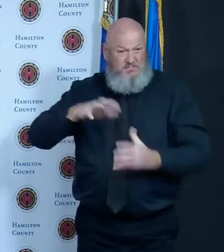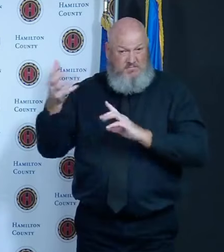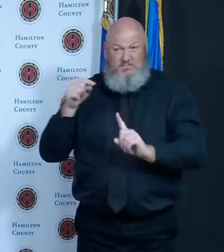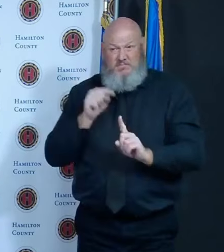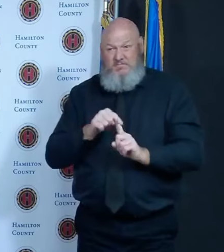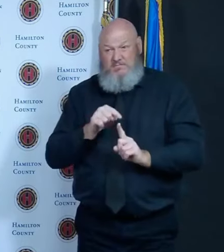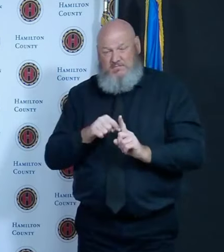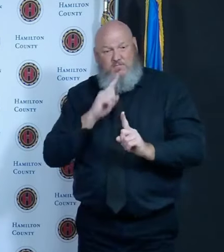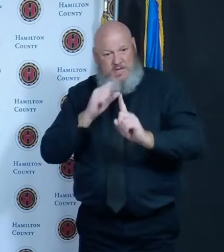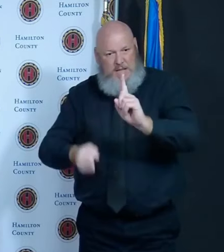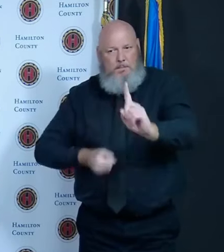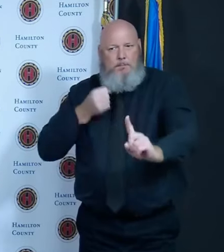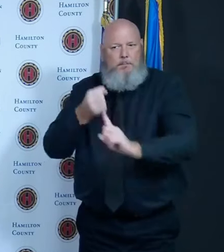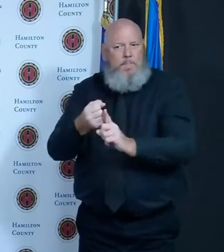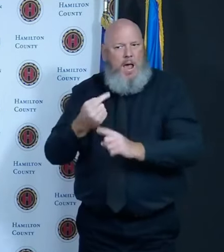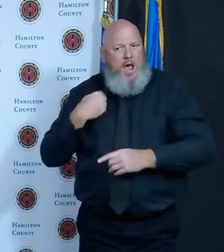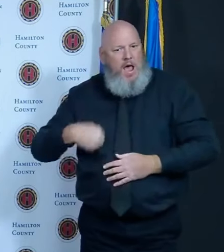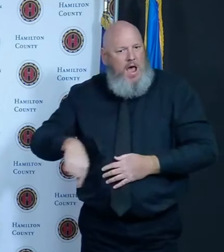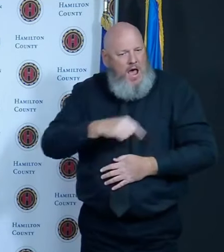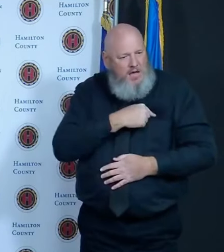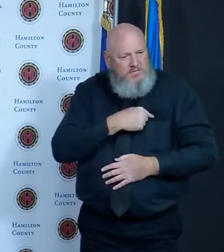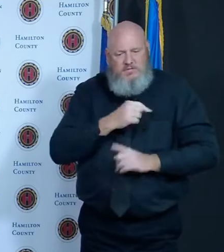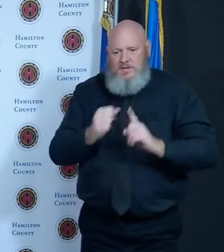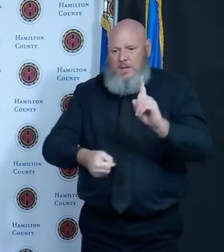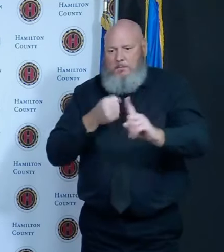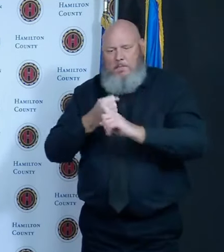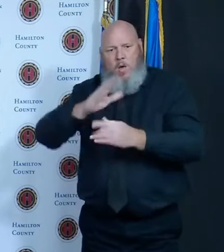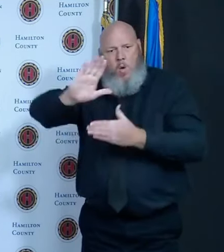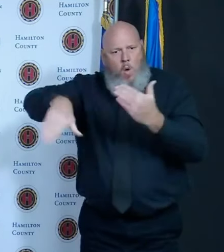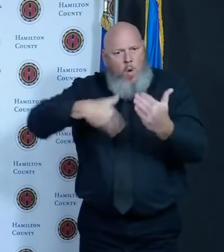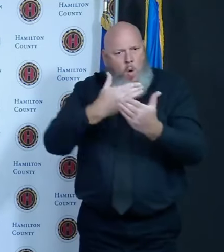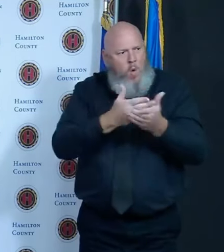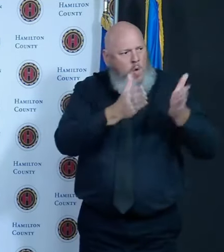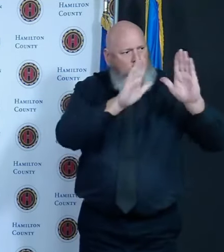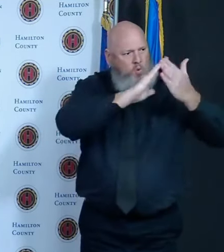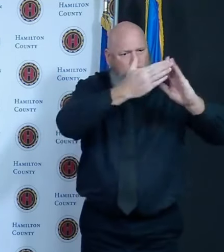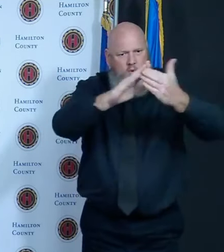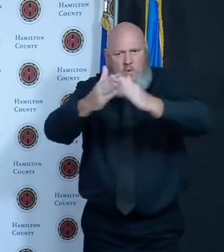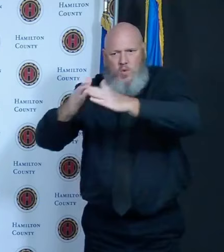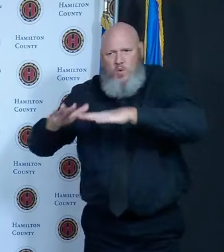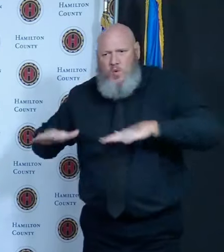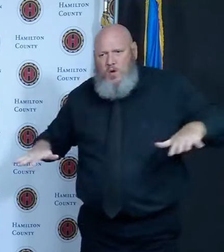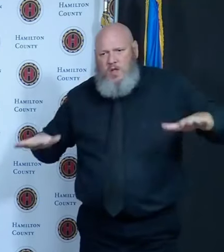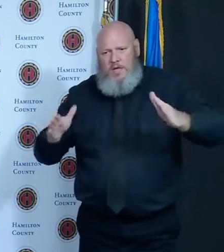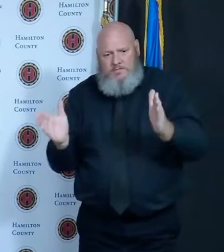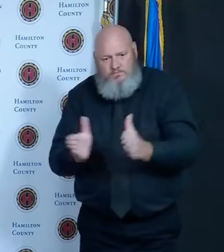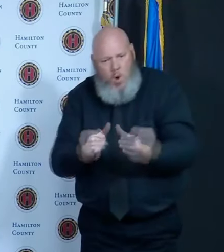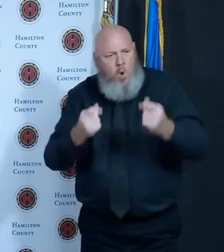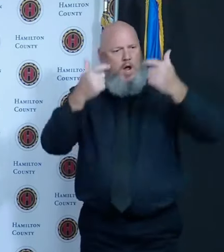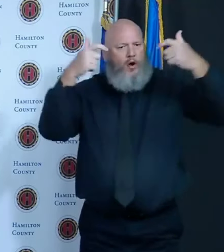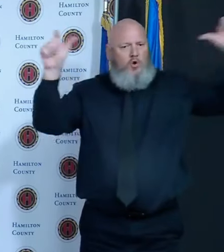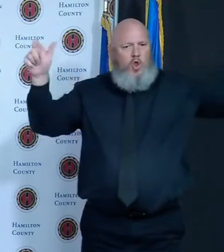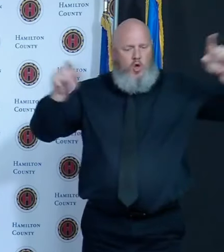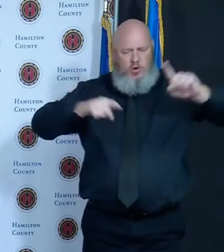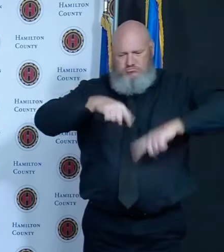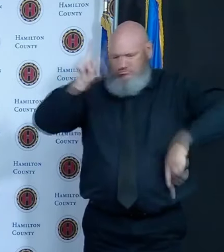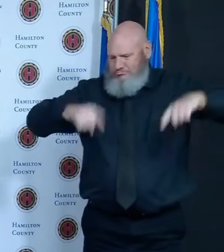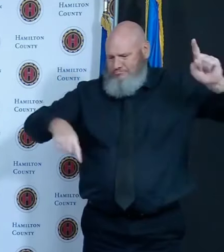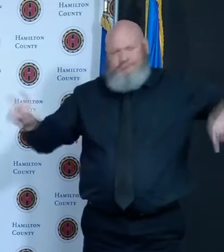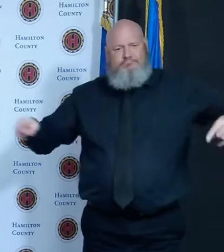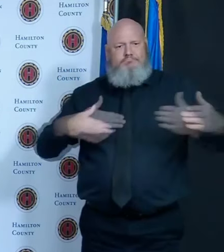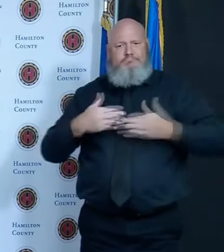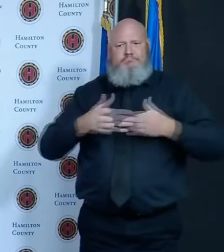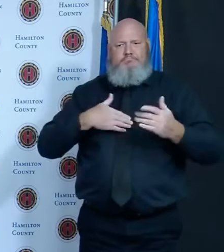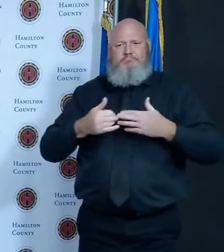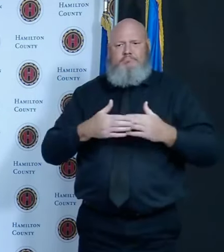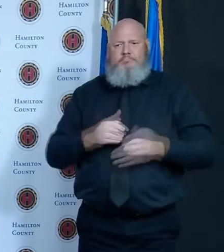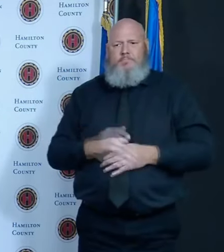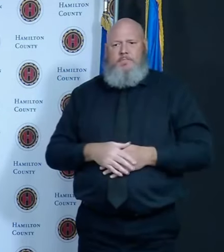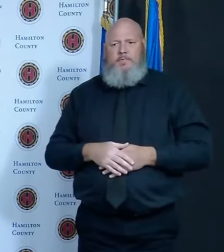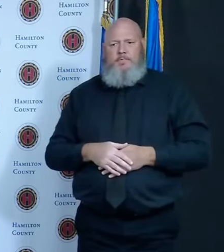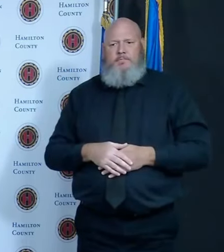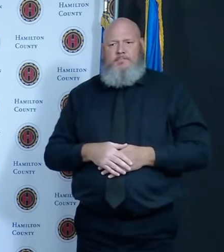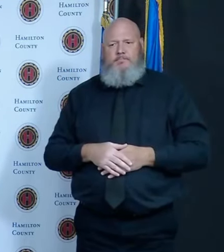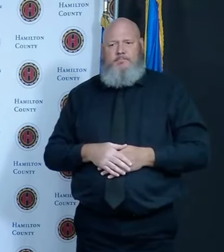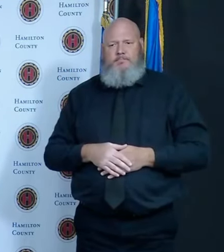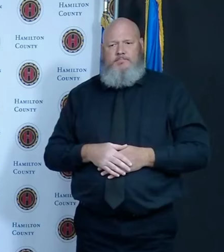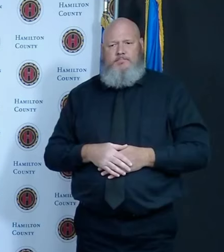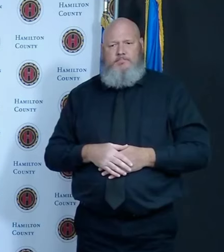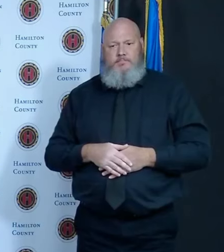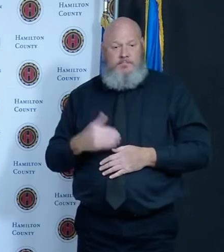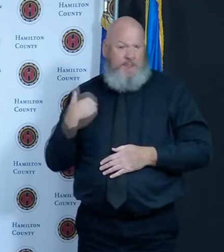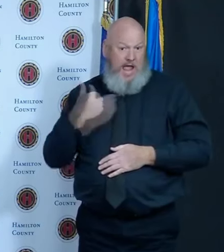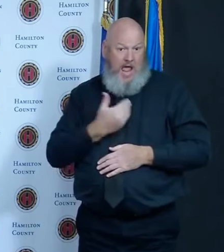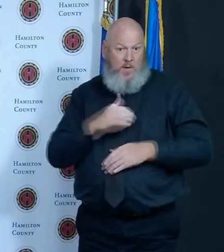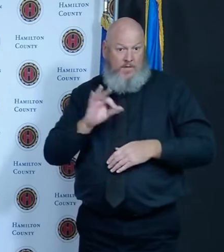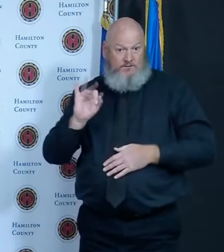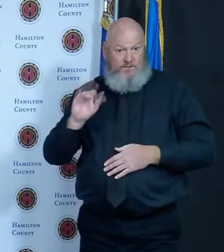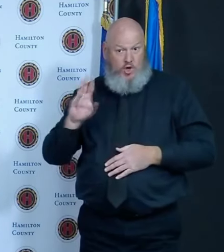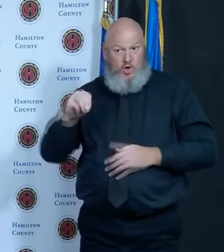whether large or small specifically DNK has found ourselves in a situation where